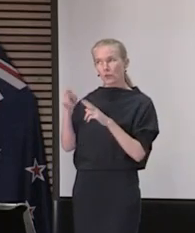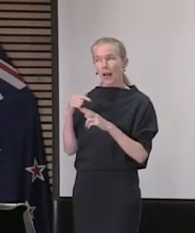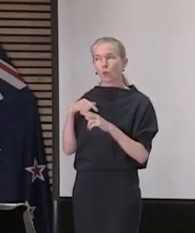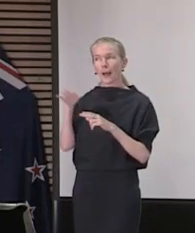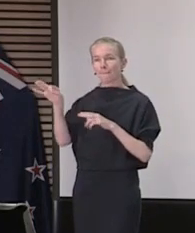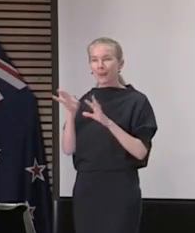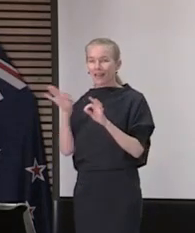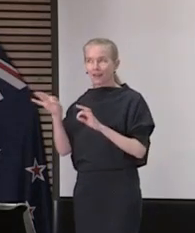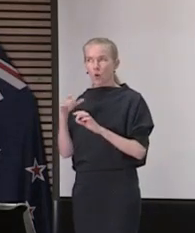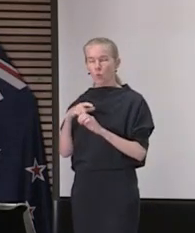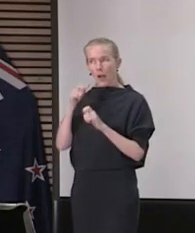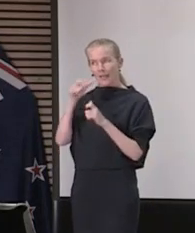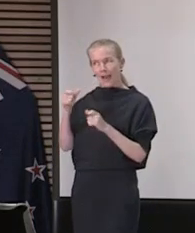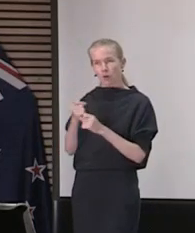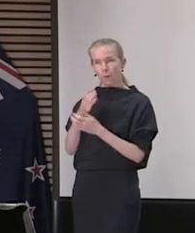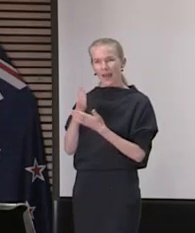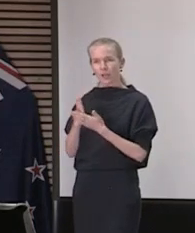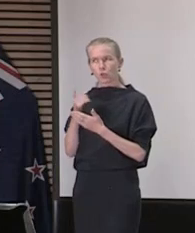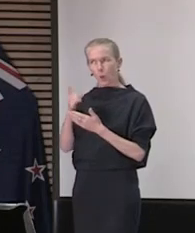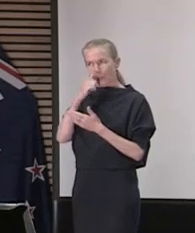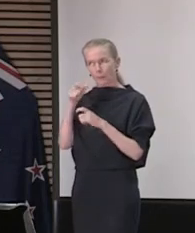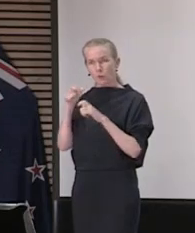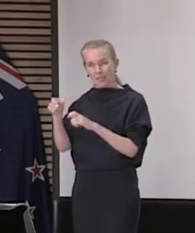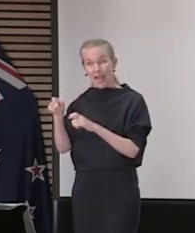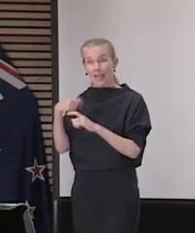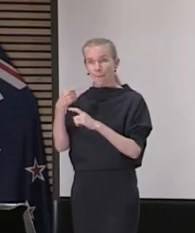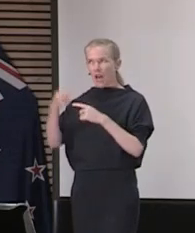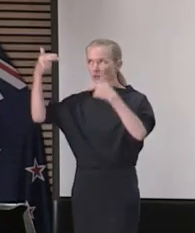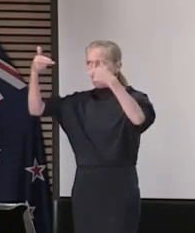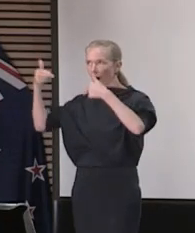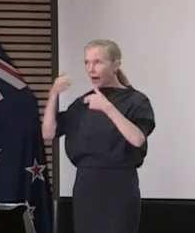keep an eye on people'smovements within the hotel, and also, it means that we canhave